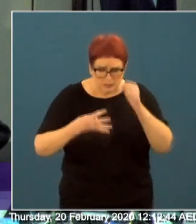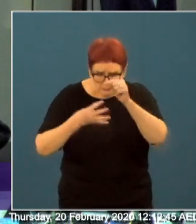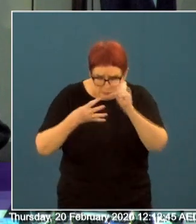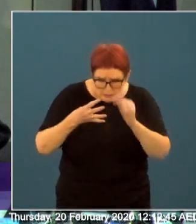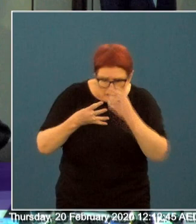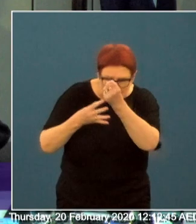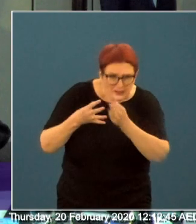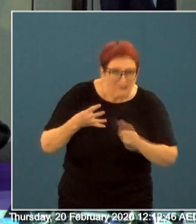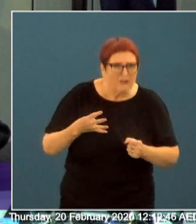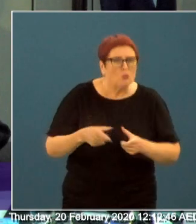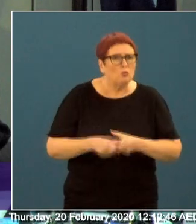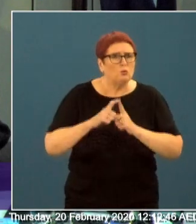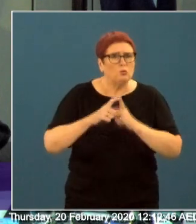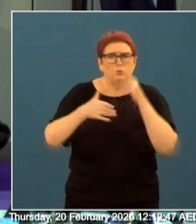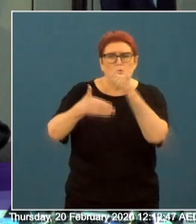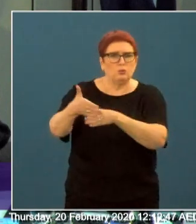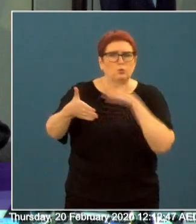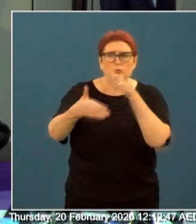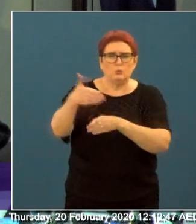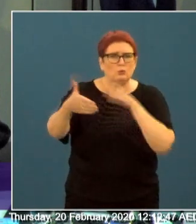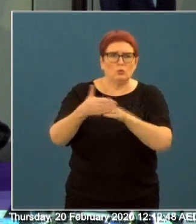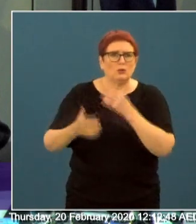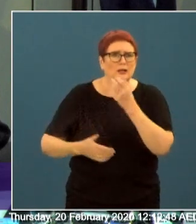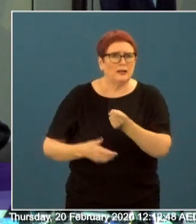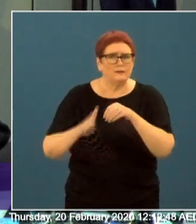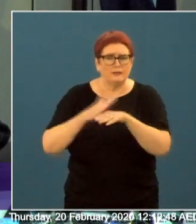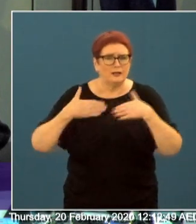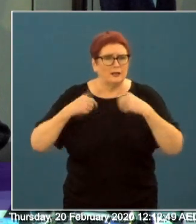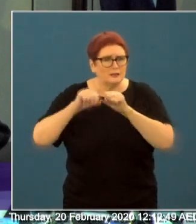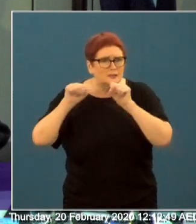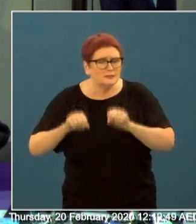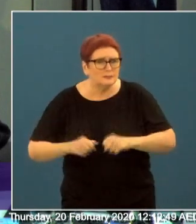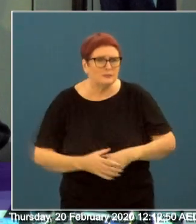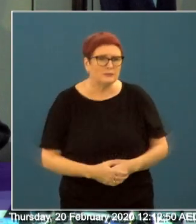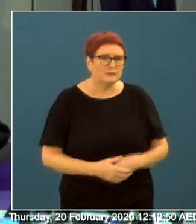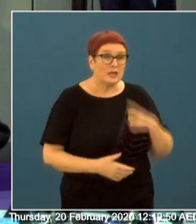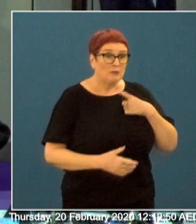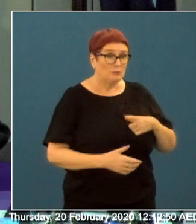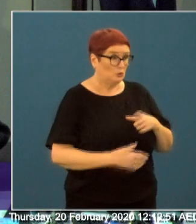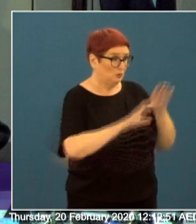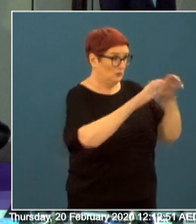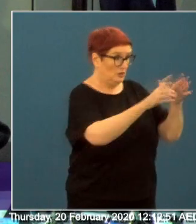it's extraordinarily difficult, generally, because the different disciplines don't coordinate or interact,